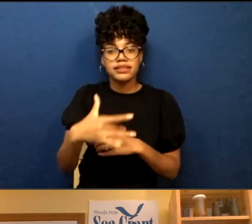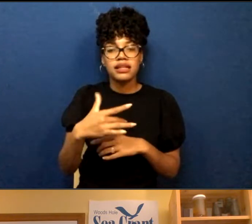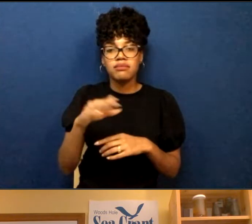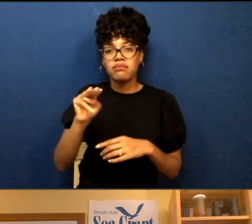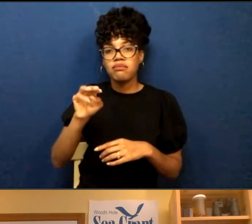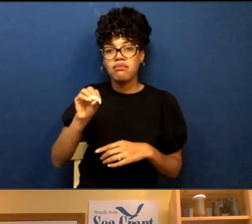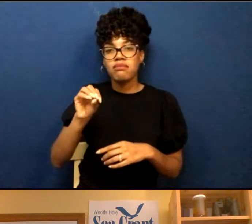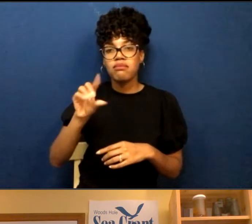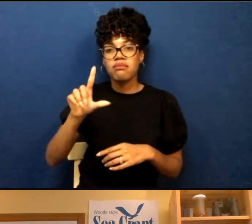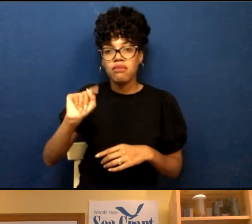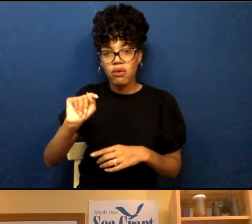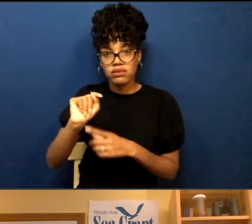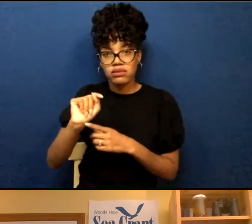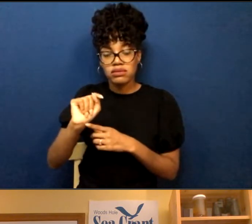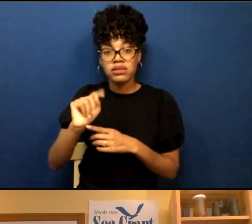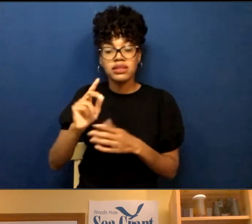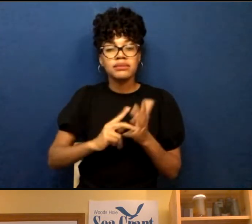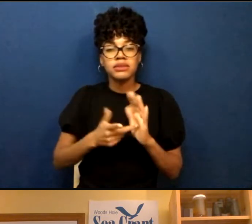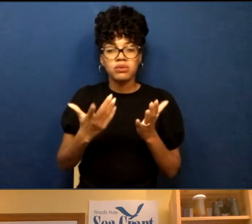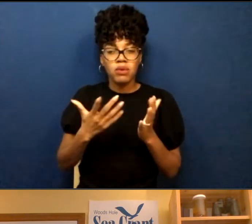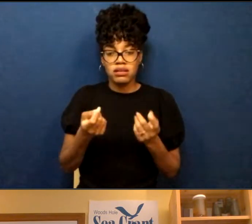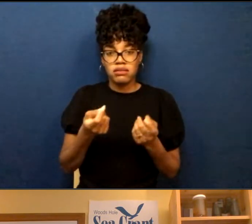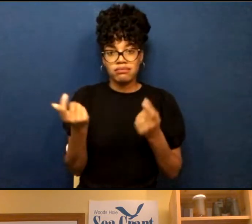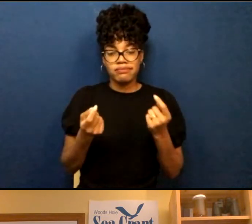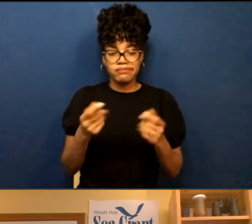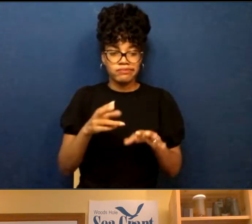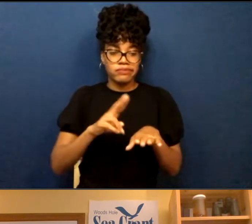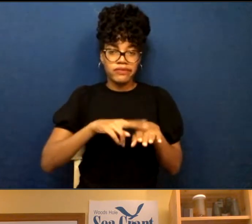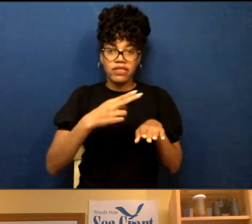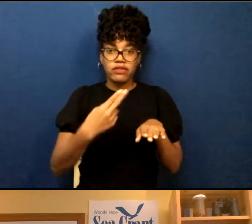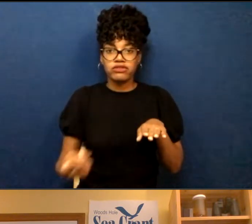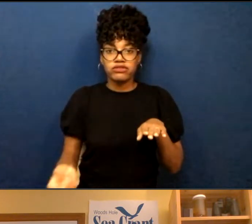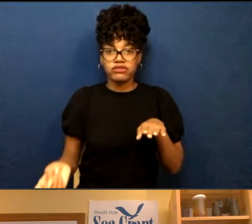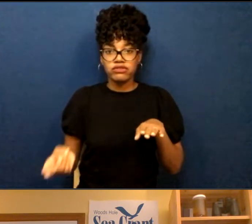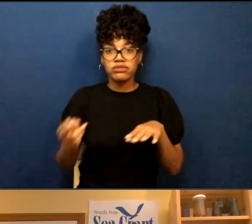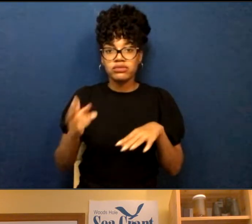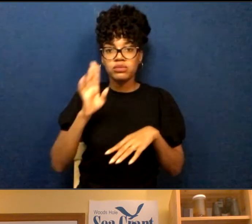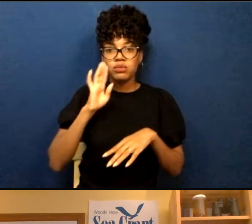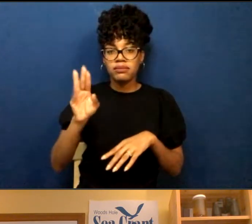Eventually that feather will fall out and be replaced by a new feather. And that's the process of molting.